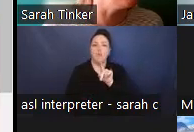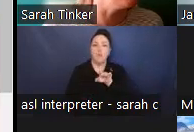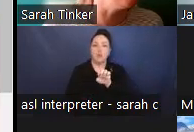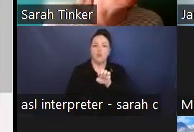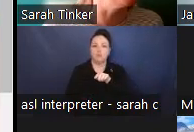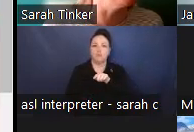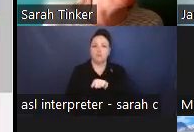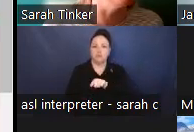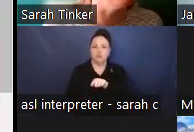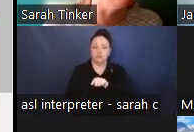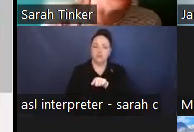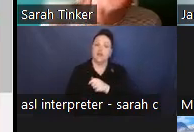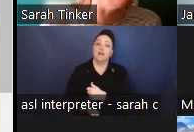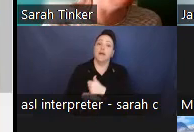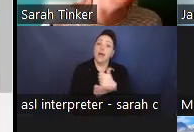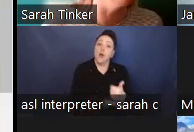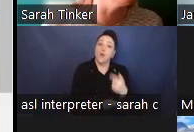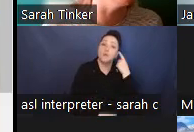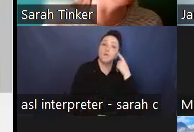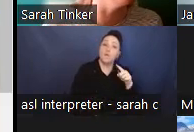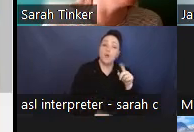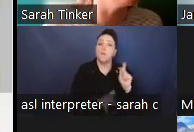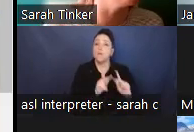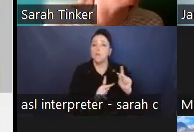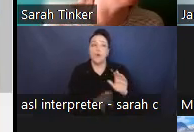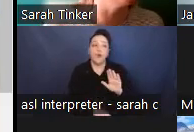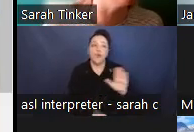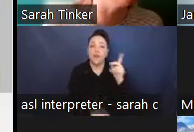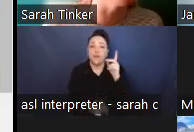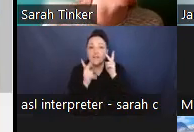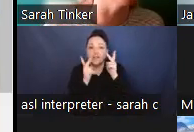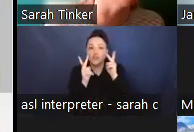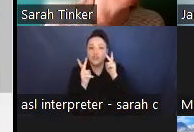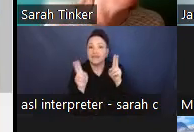can be helpful for people with low vision or vision issues and some people just prefer it.